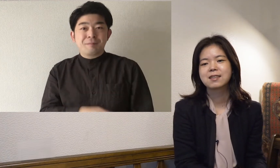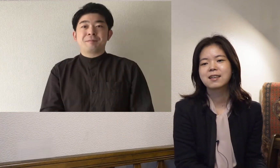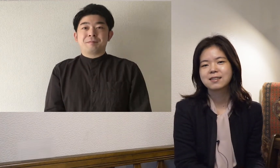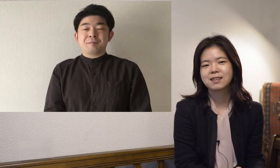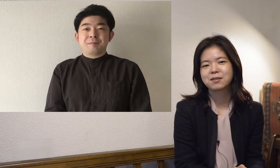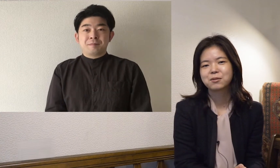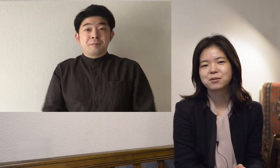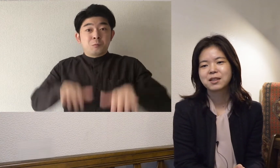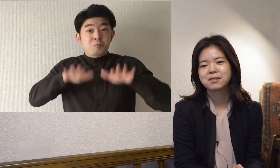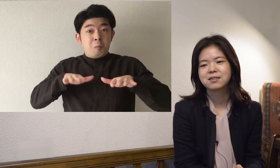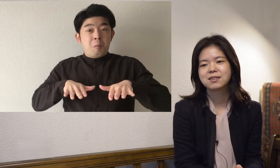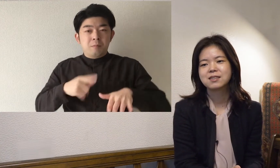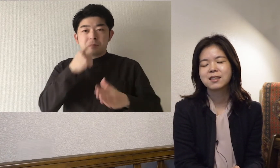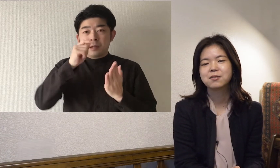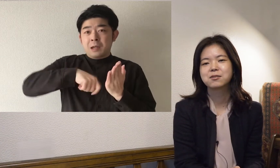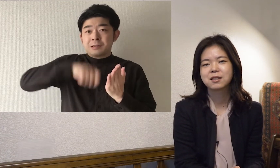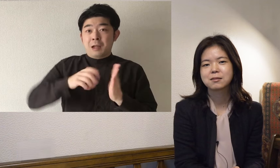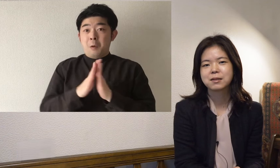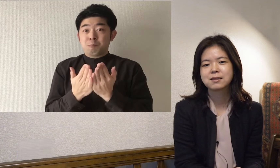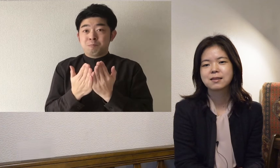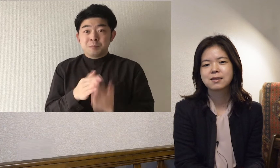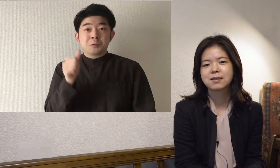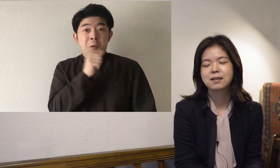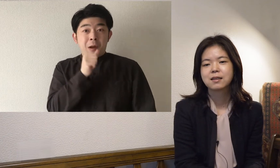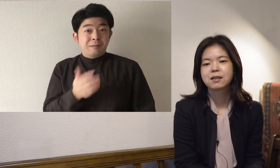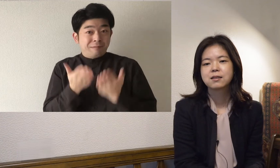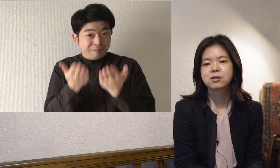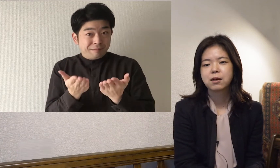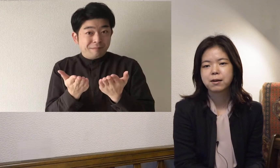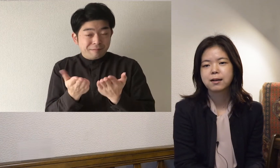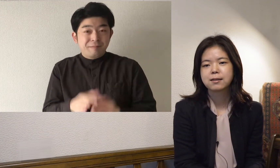Today I would like to introduce about my book.